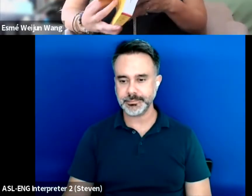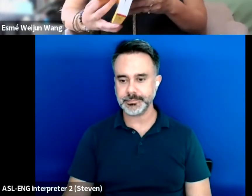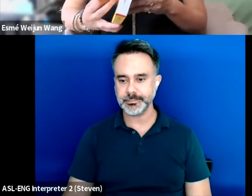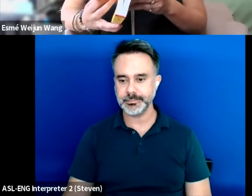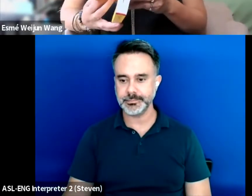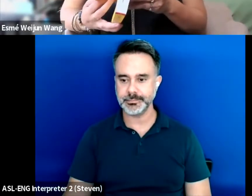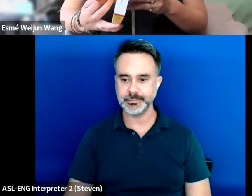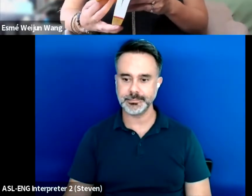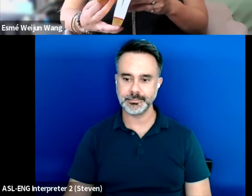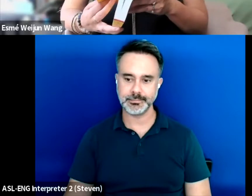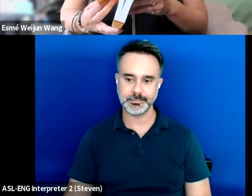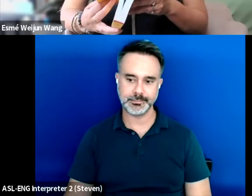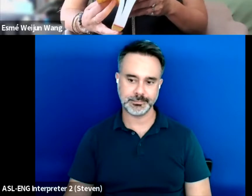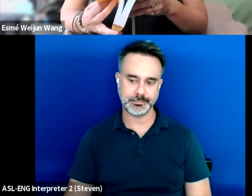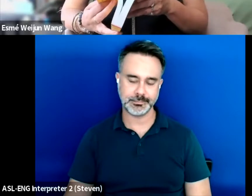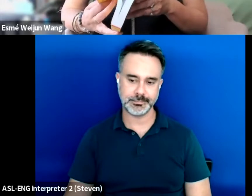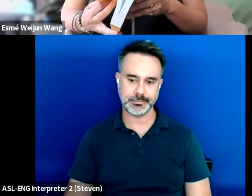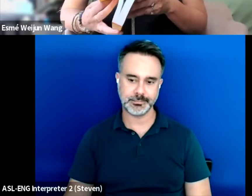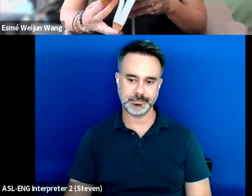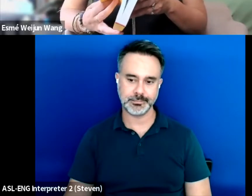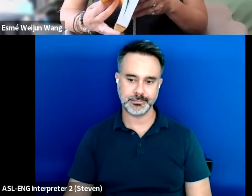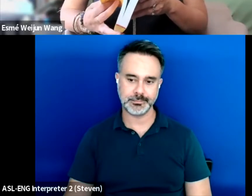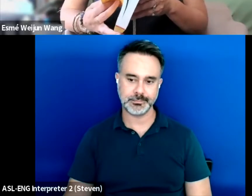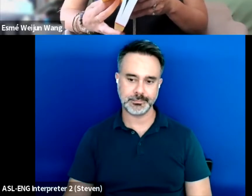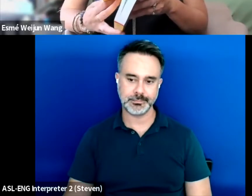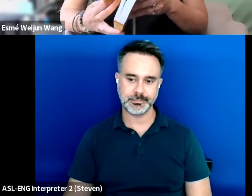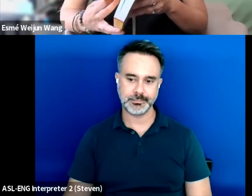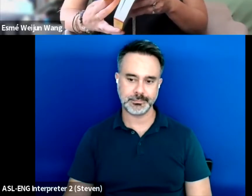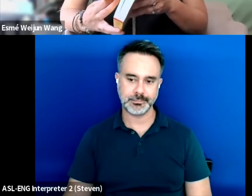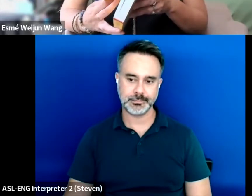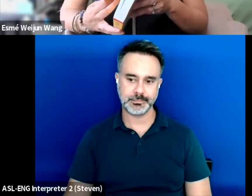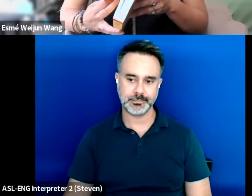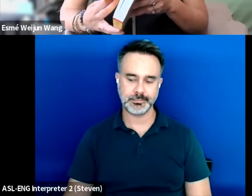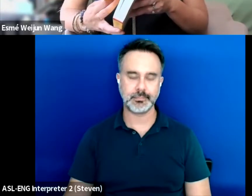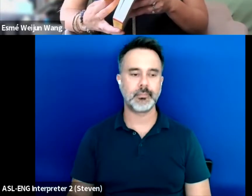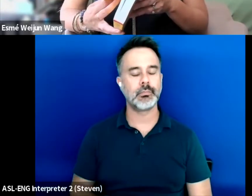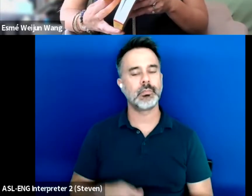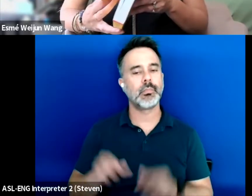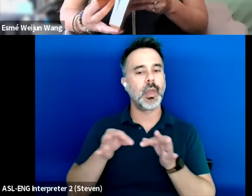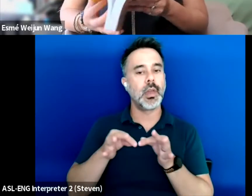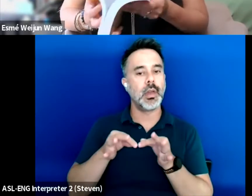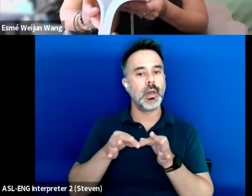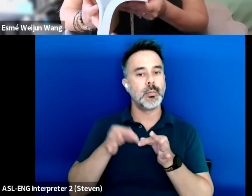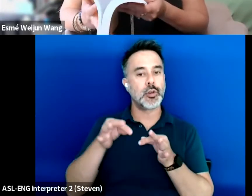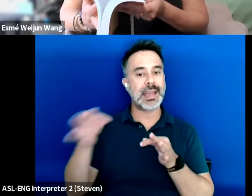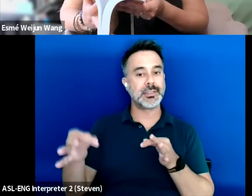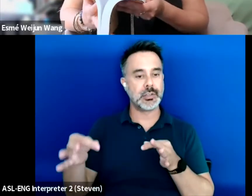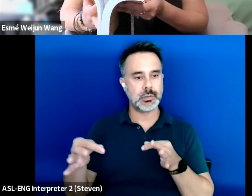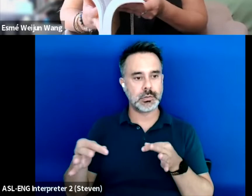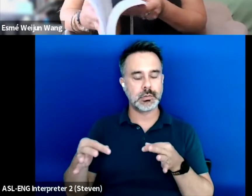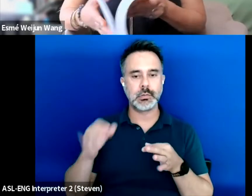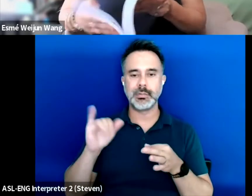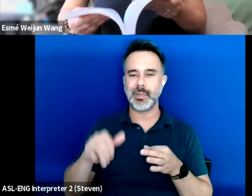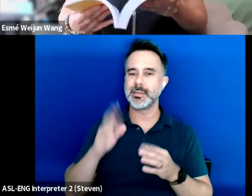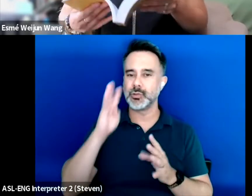Is this what I want to do right now? What are the risks in revealing another piece of myself to the world? What messages do I want to share with the reader?